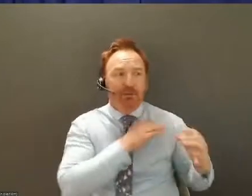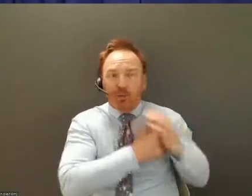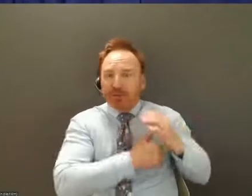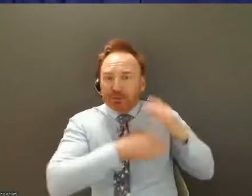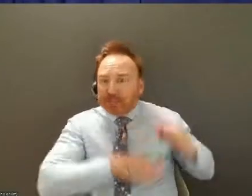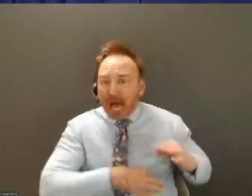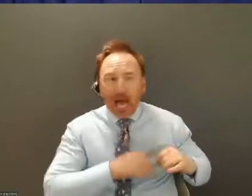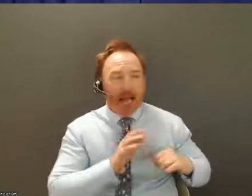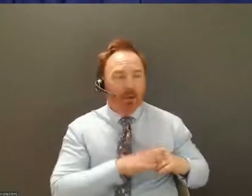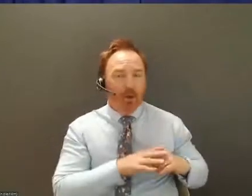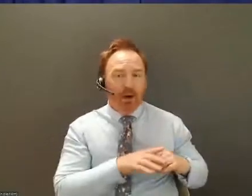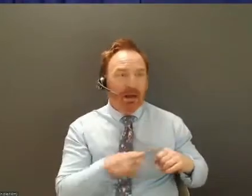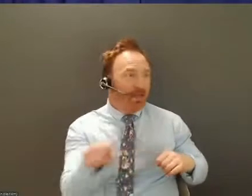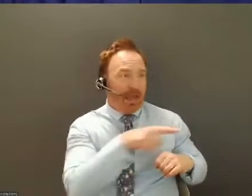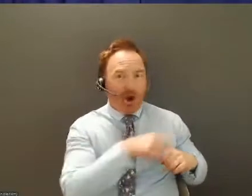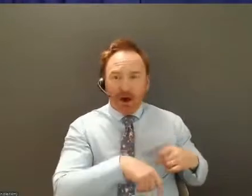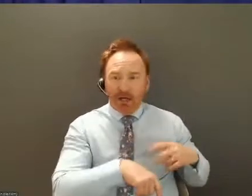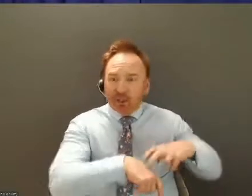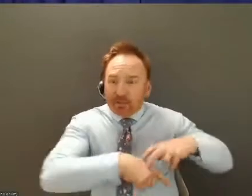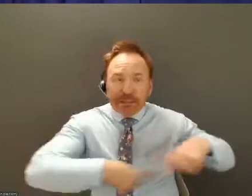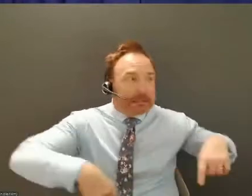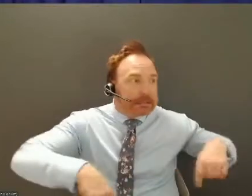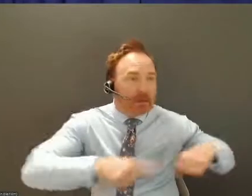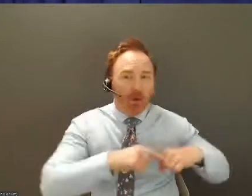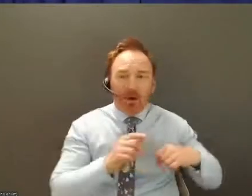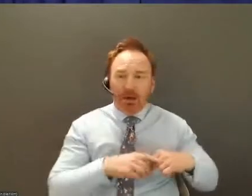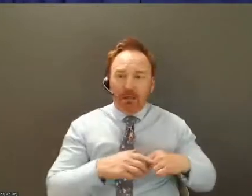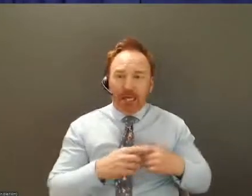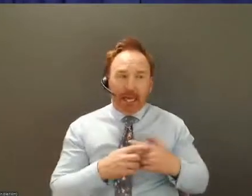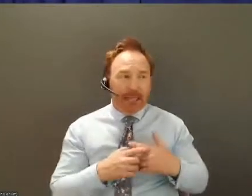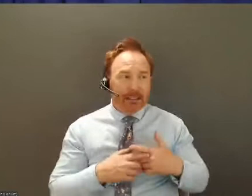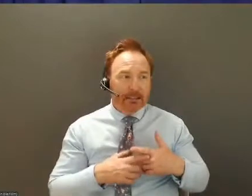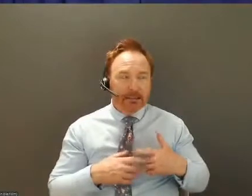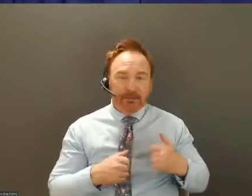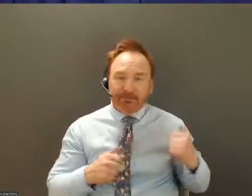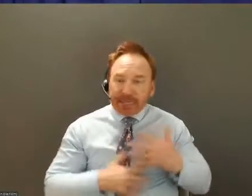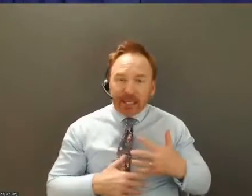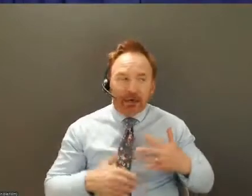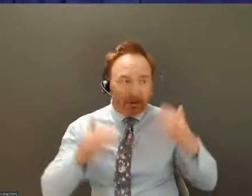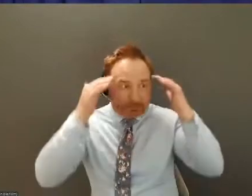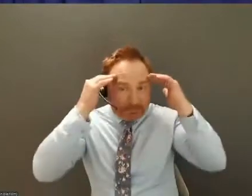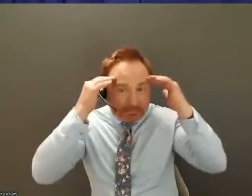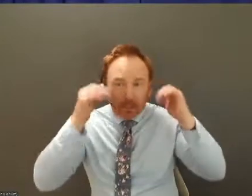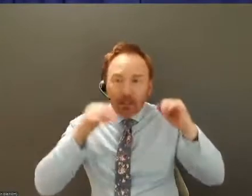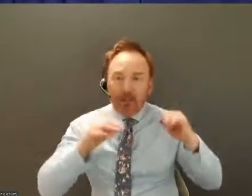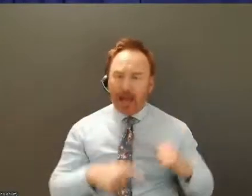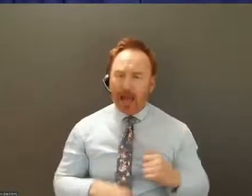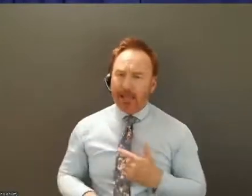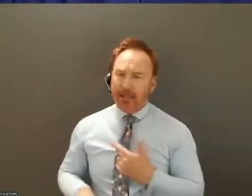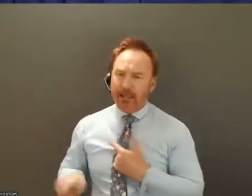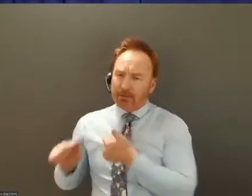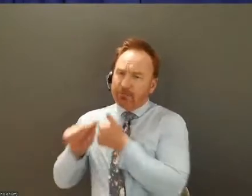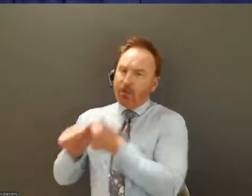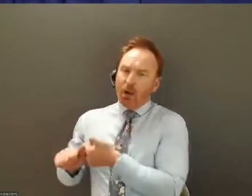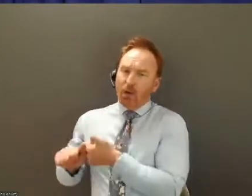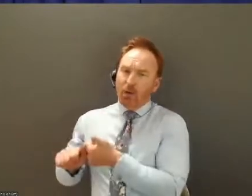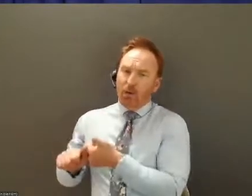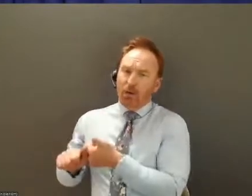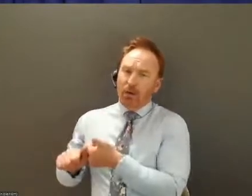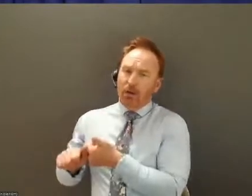and chiefs are sharing that information so we're saying do you want a centralized approach